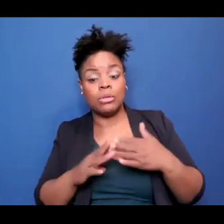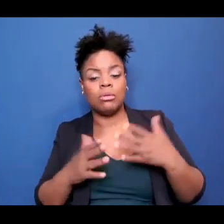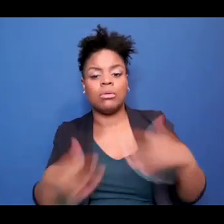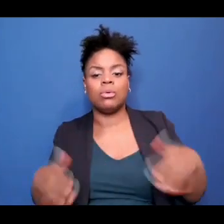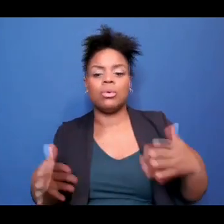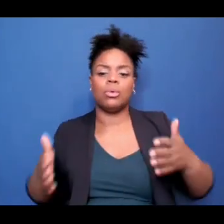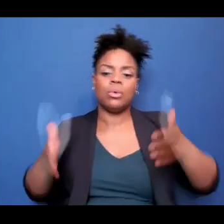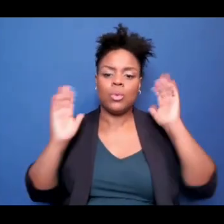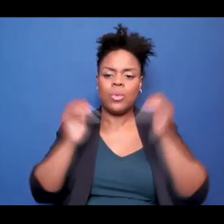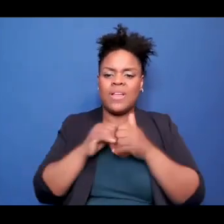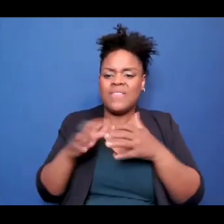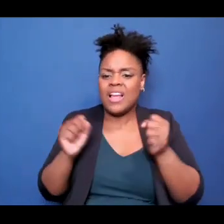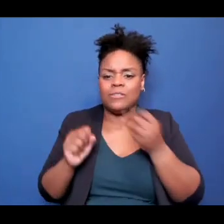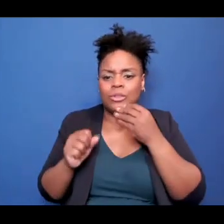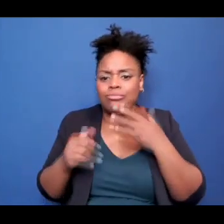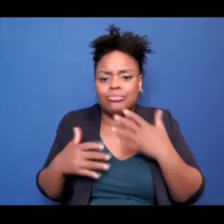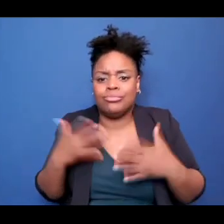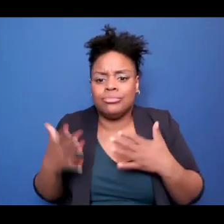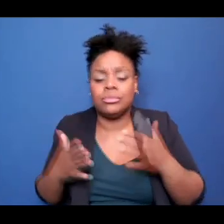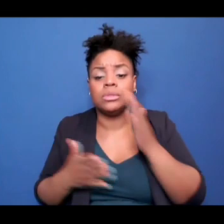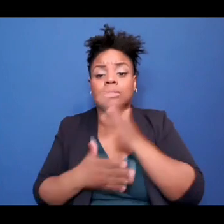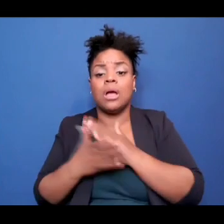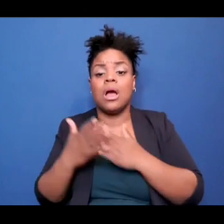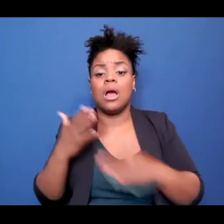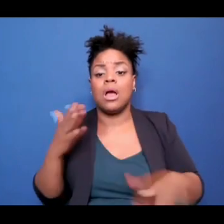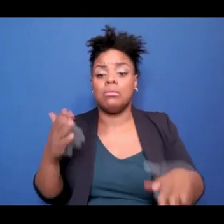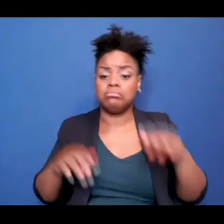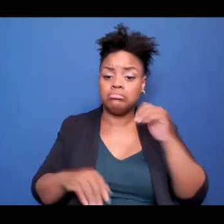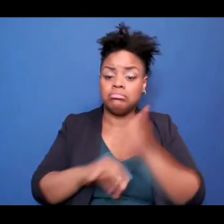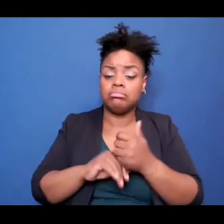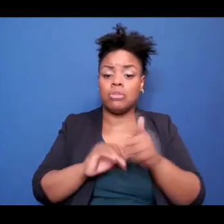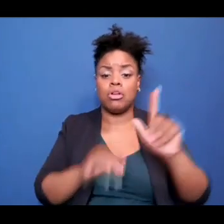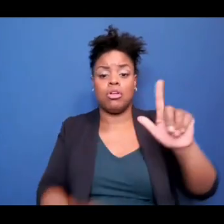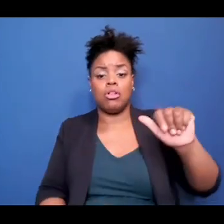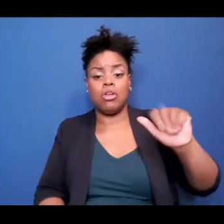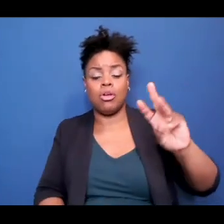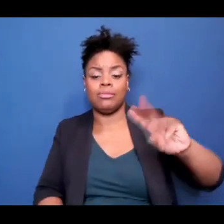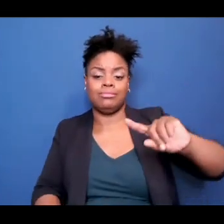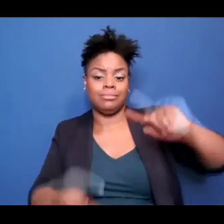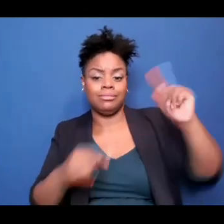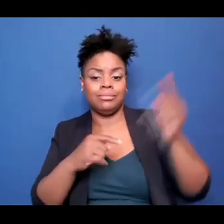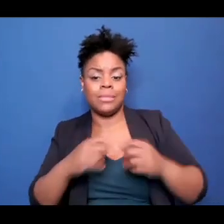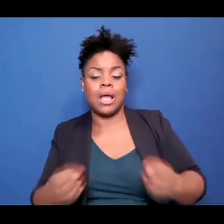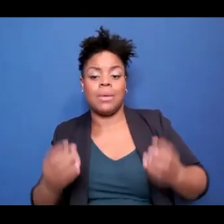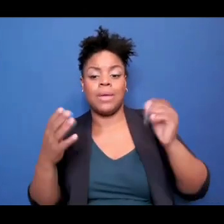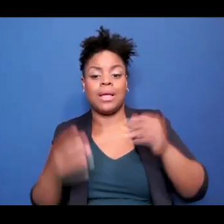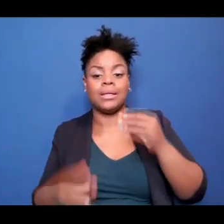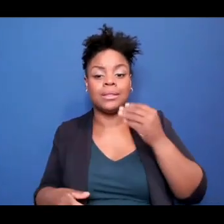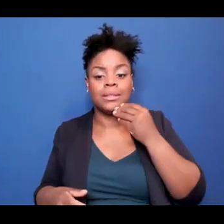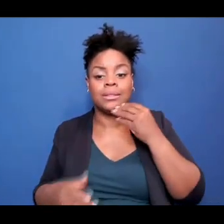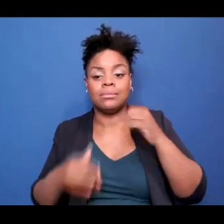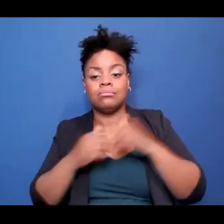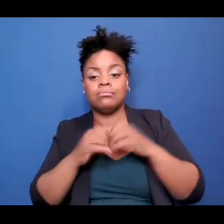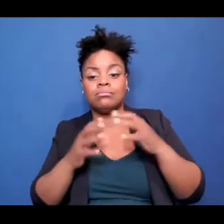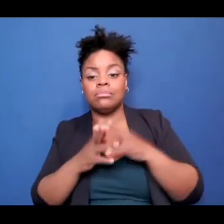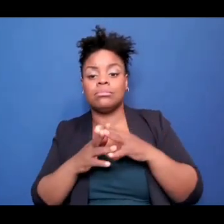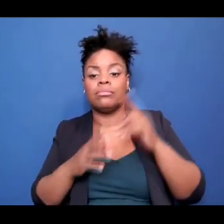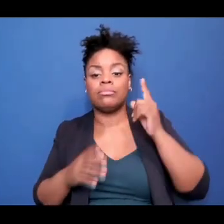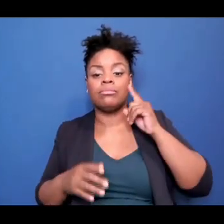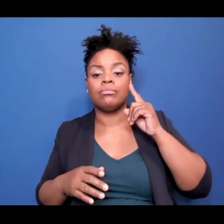FREQUENTLY AWASH IN FAST FOOD SO MUCH THAT SOME COMMUNITIES HAVE ACTUALLY ENACTED LEGISLATION TO STEM THE TIED, THAT WAS THE CASE